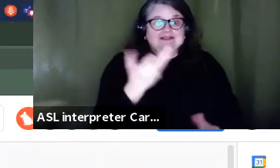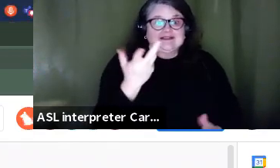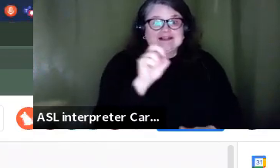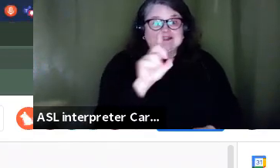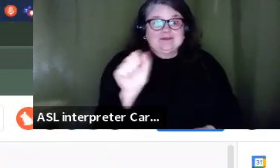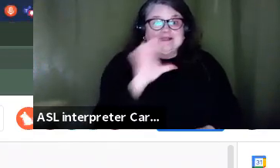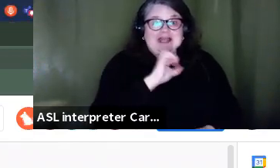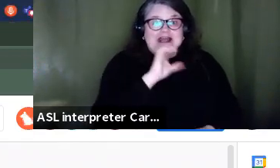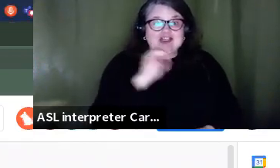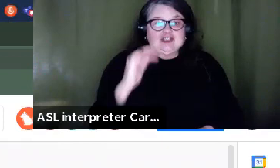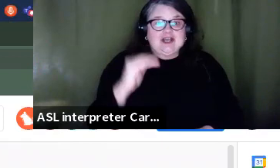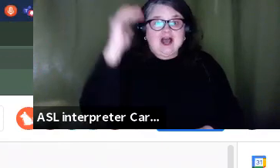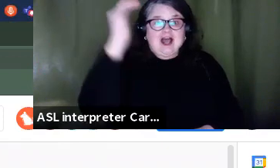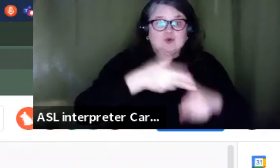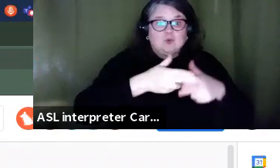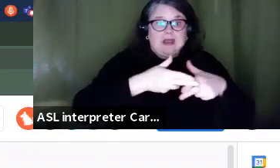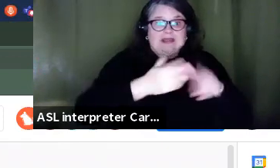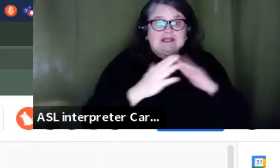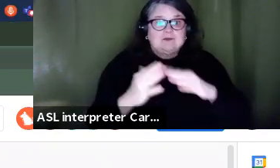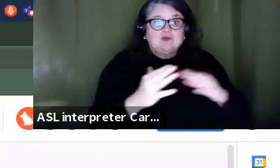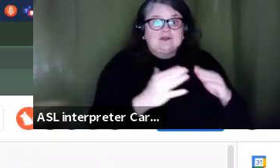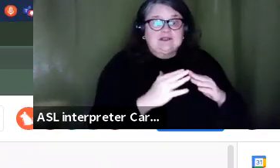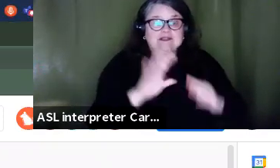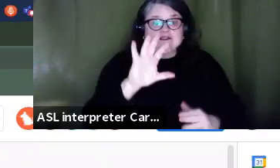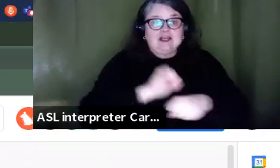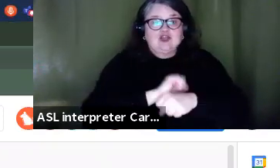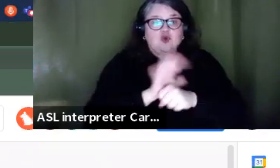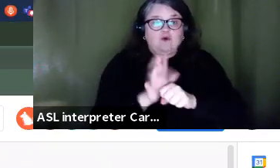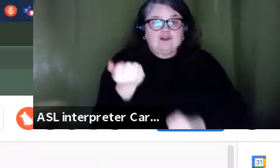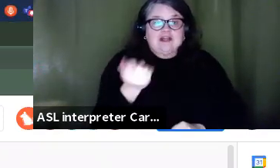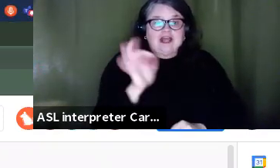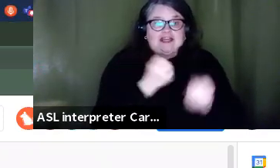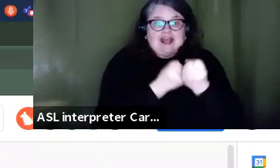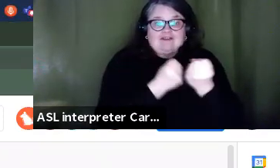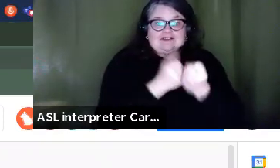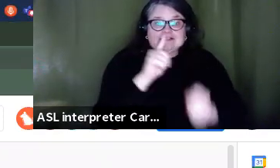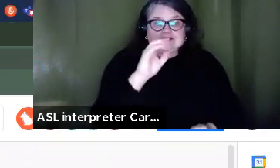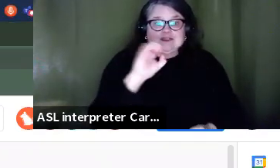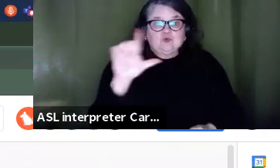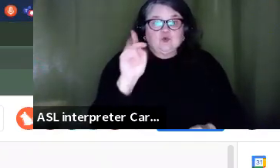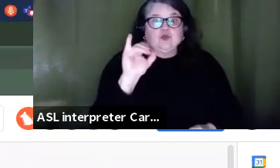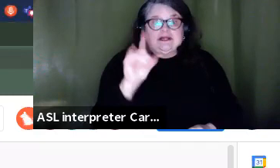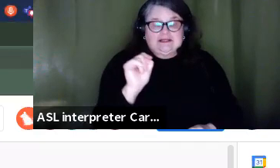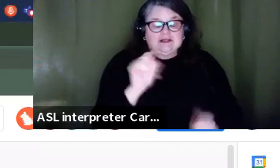Can we still see captioners? Okay. Good all right. This